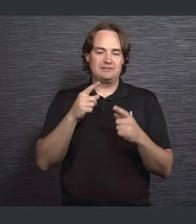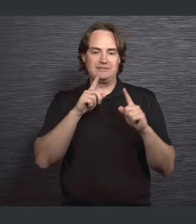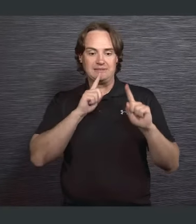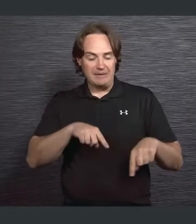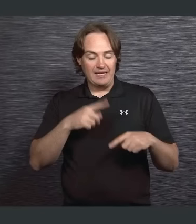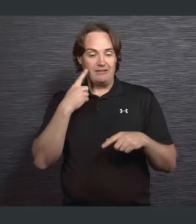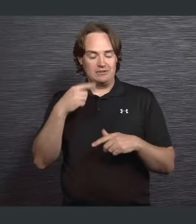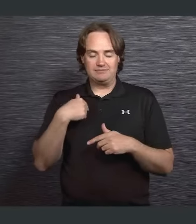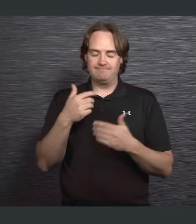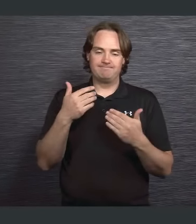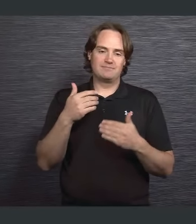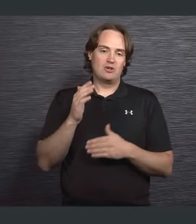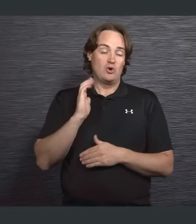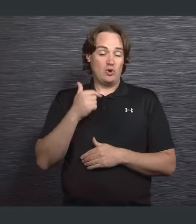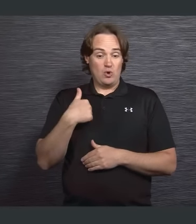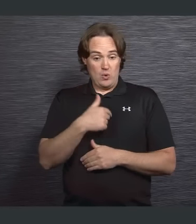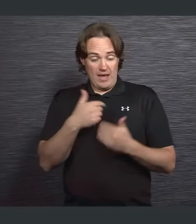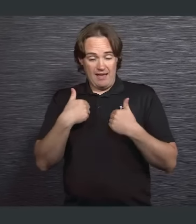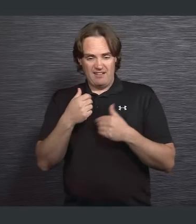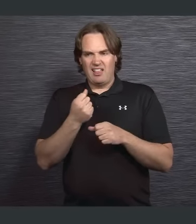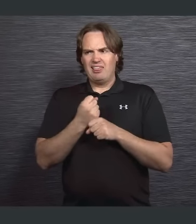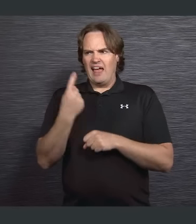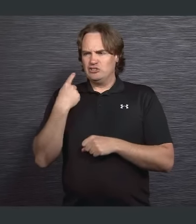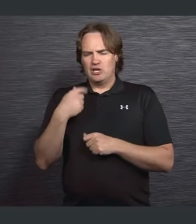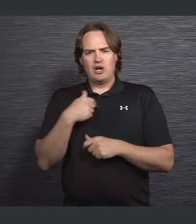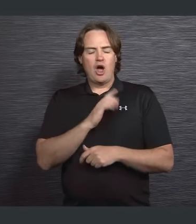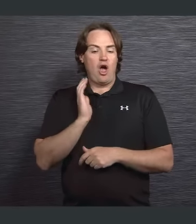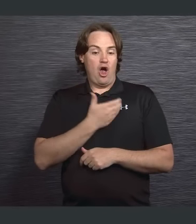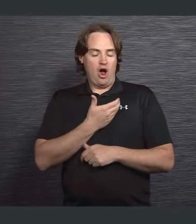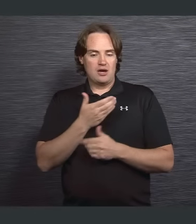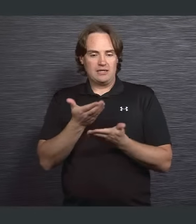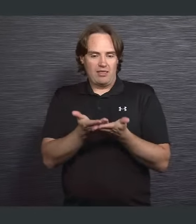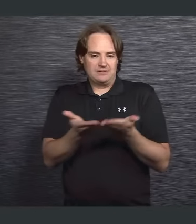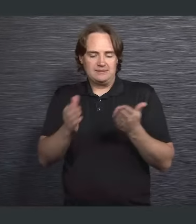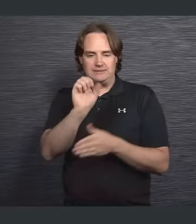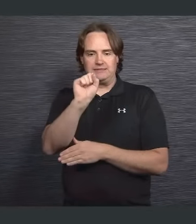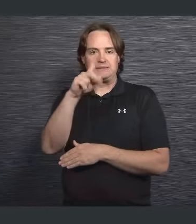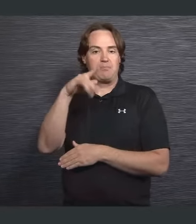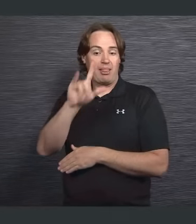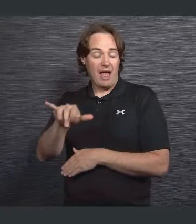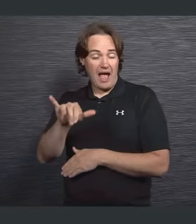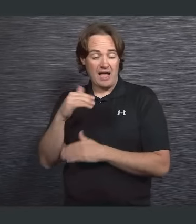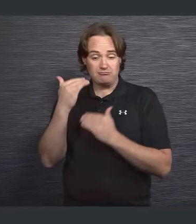PS5 supply improved towards the end of last year, and I'm happy to share that December was the biggest month